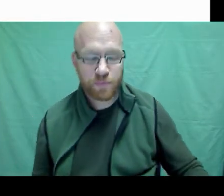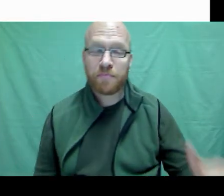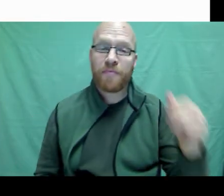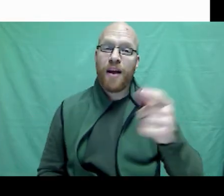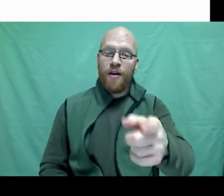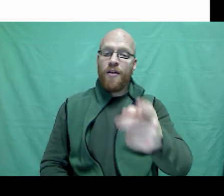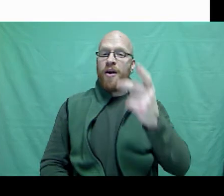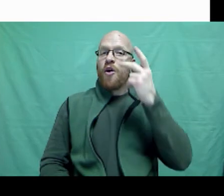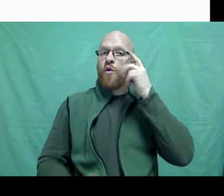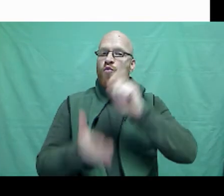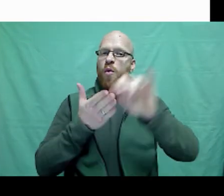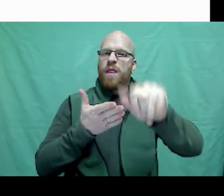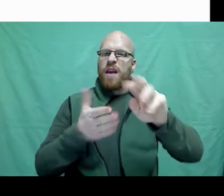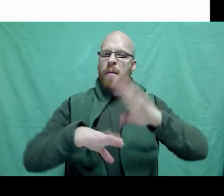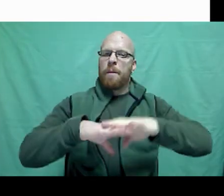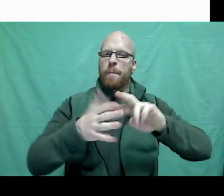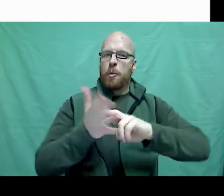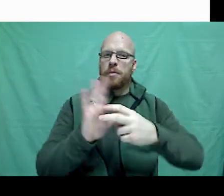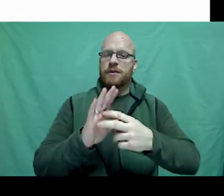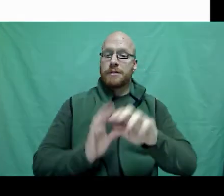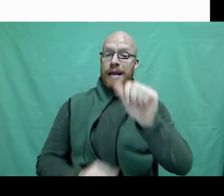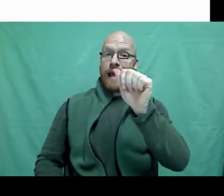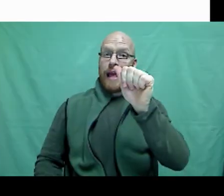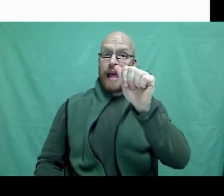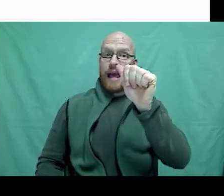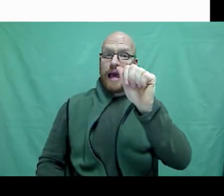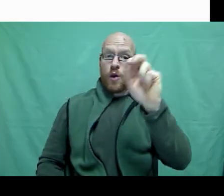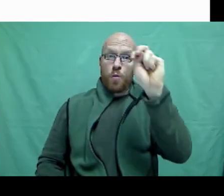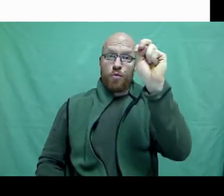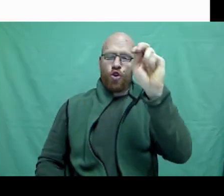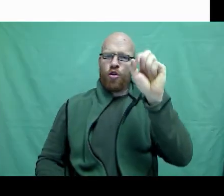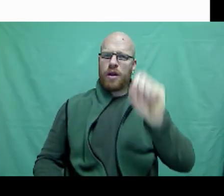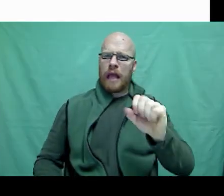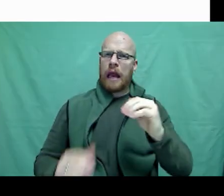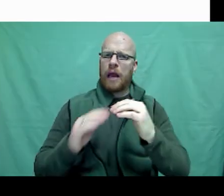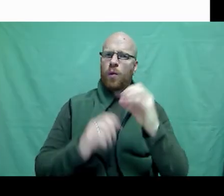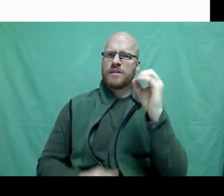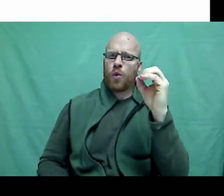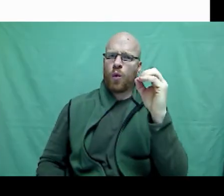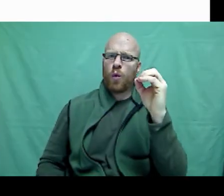So I wrote this on purpose to show what we're talking about;